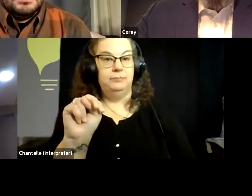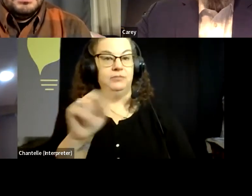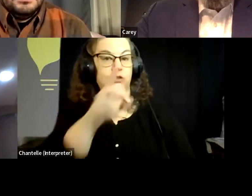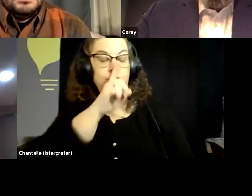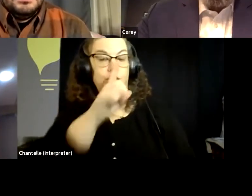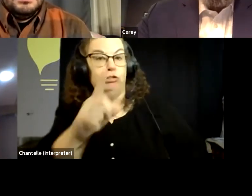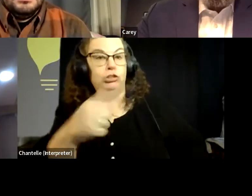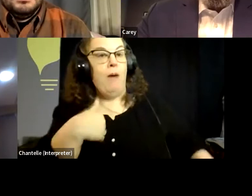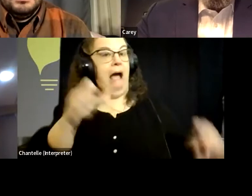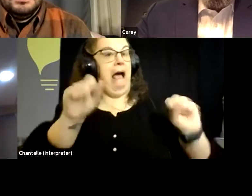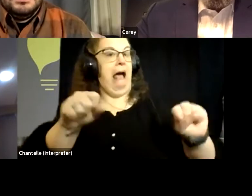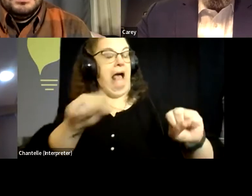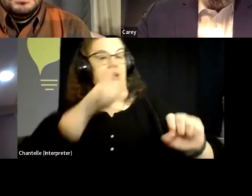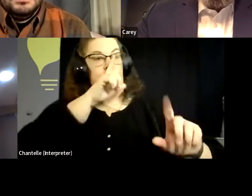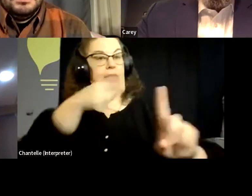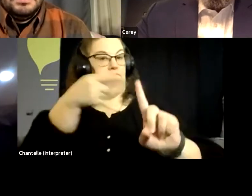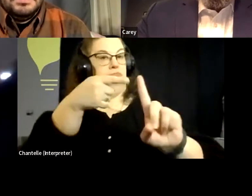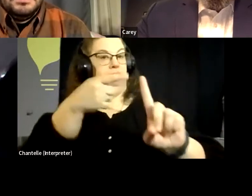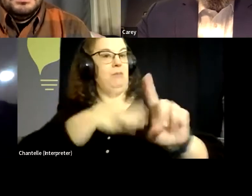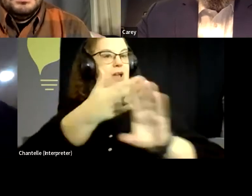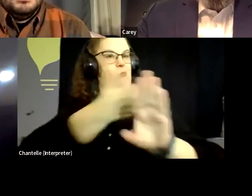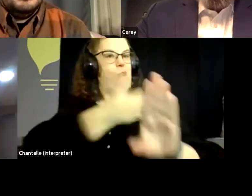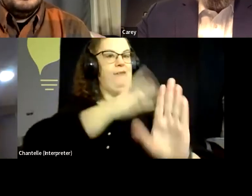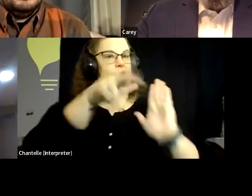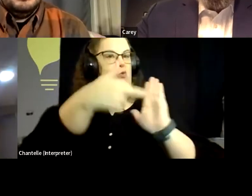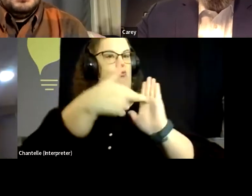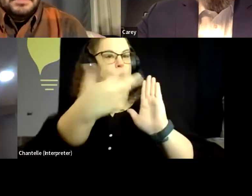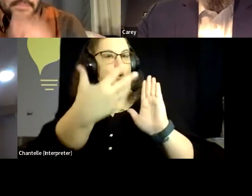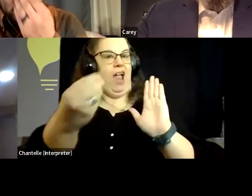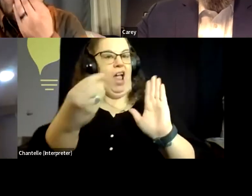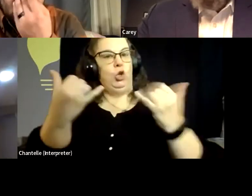I can speak to this both from my previous role with the blues and currently.